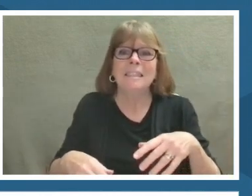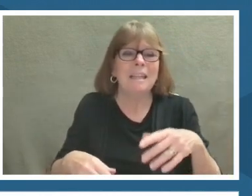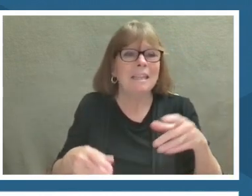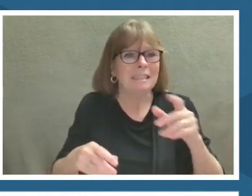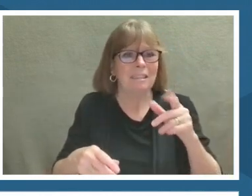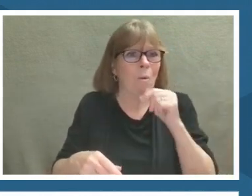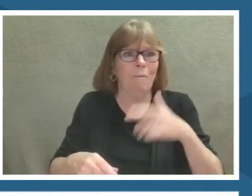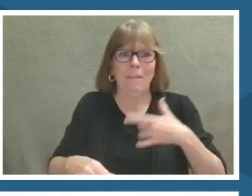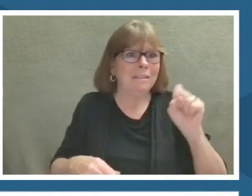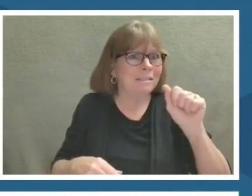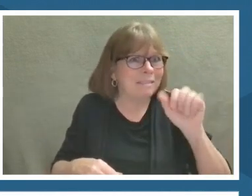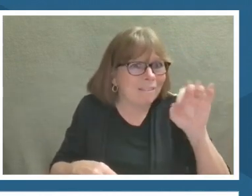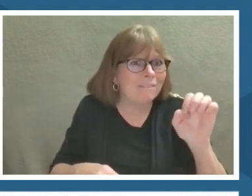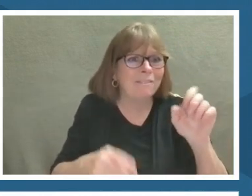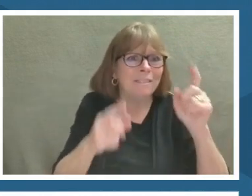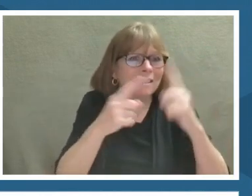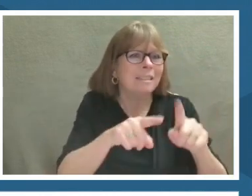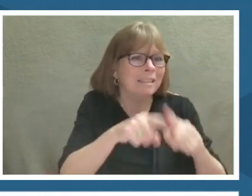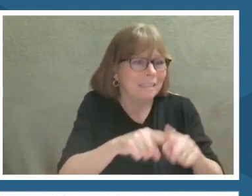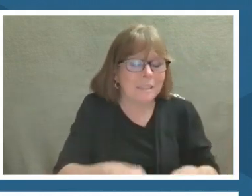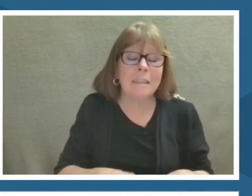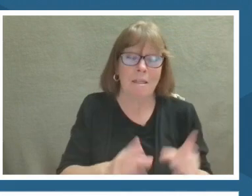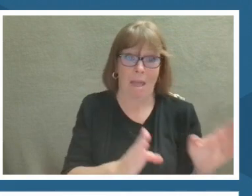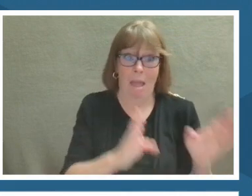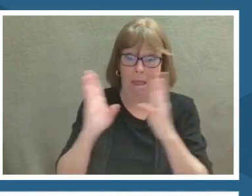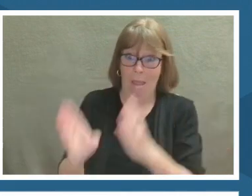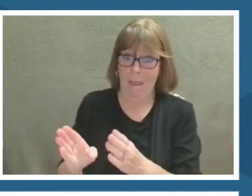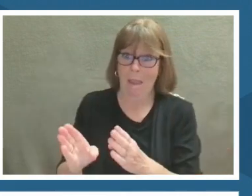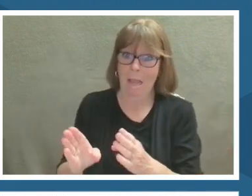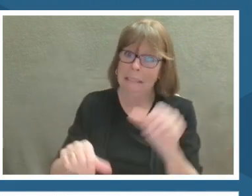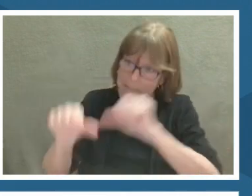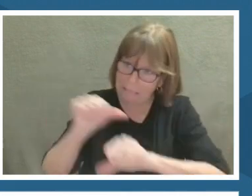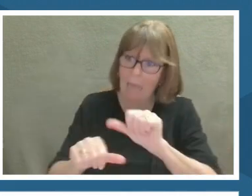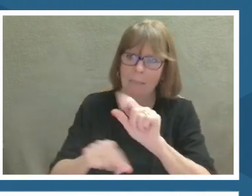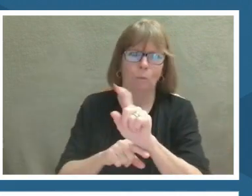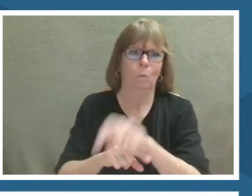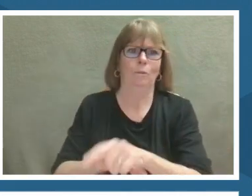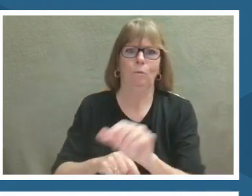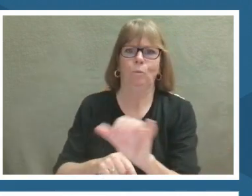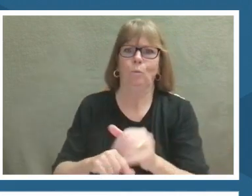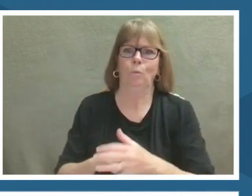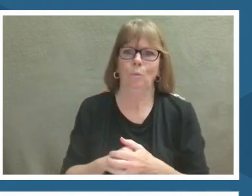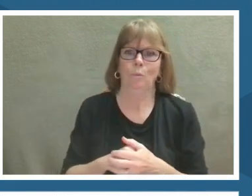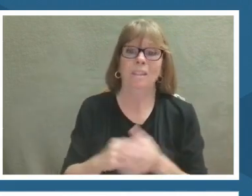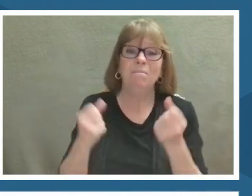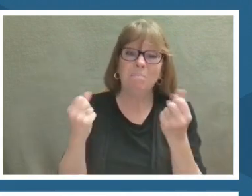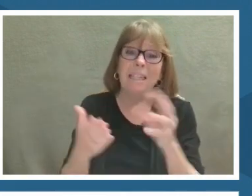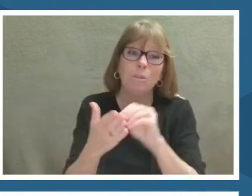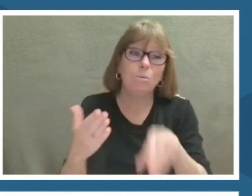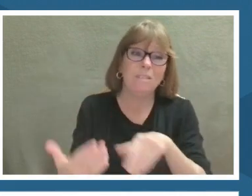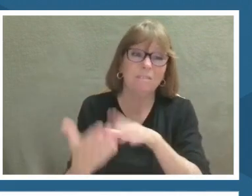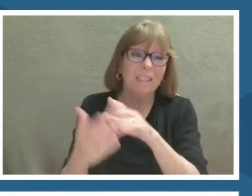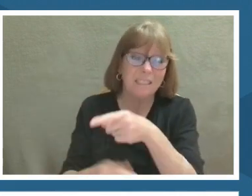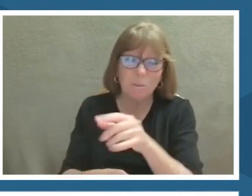questions that we need to ask and that many of our students today are addressing